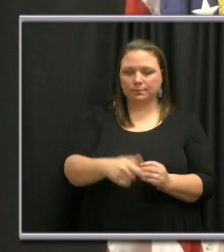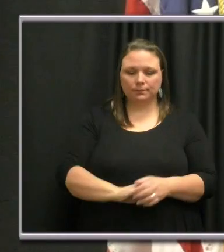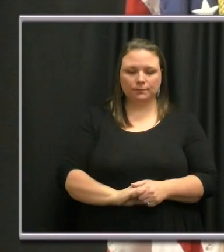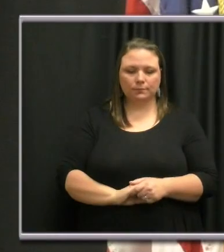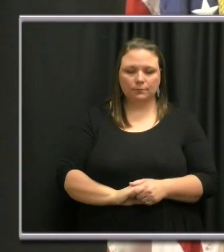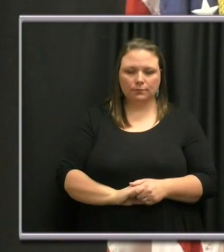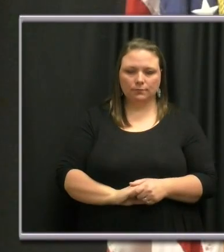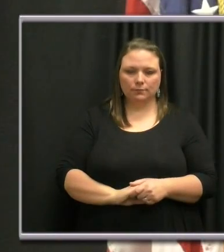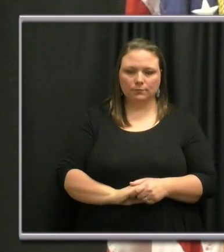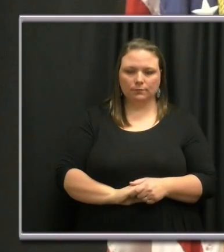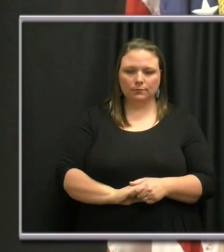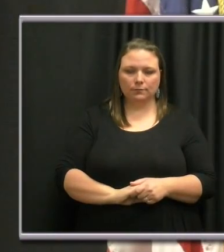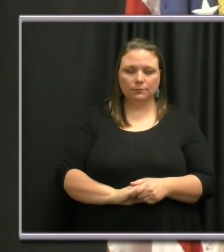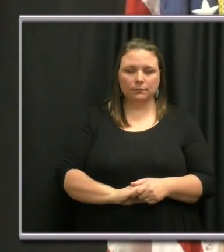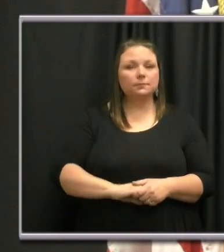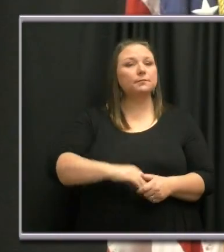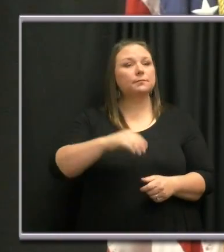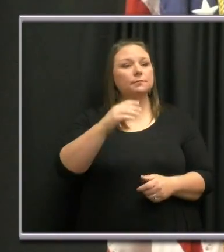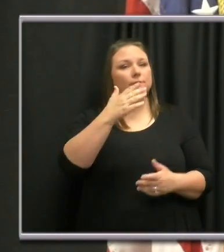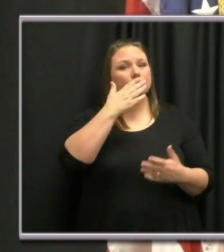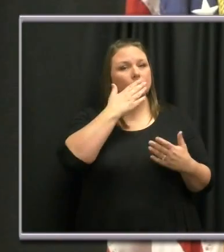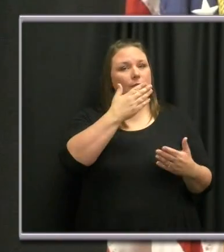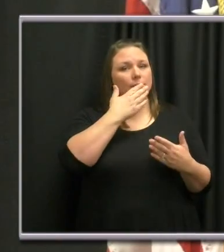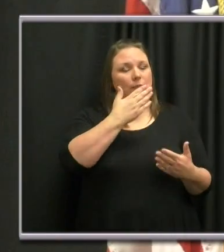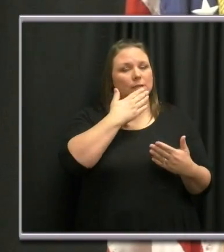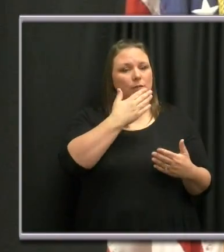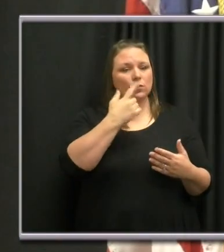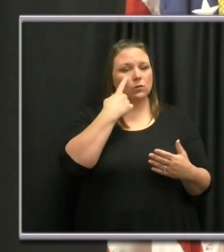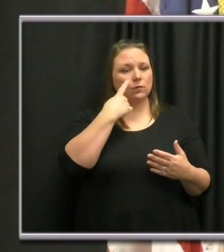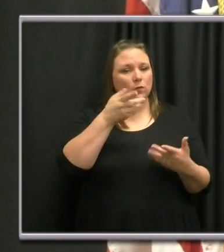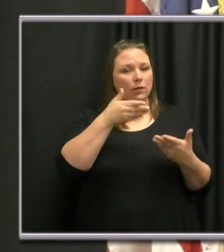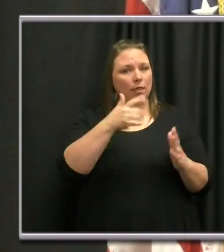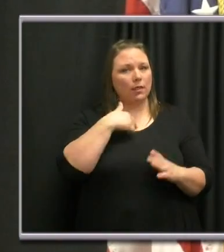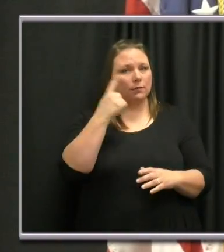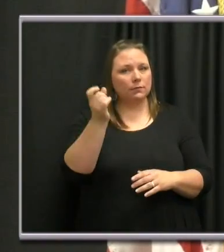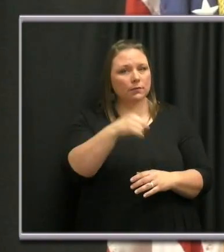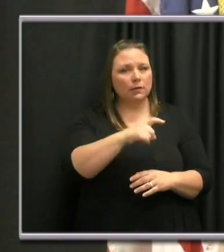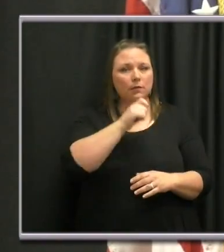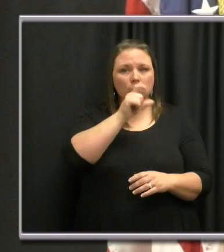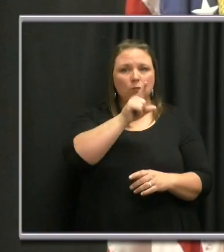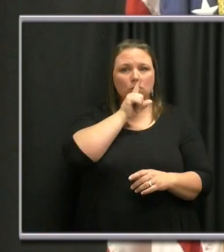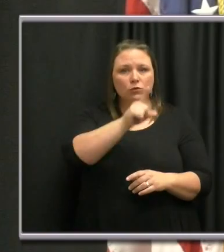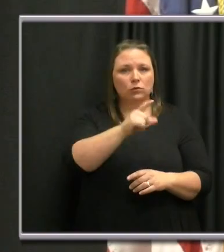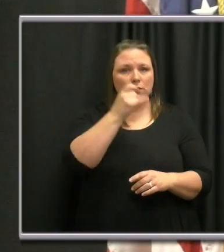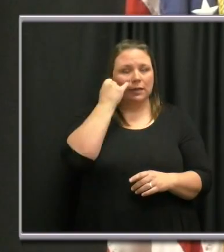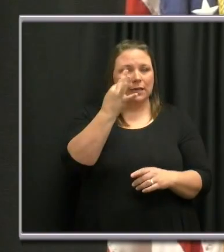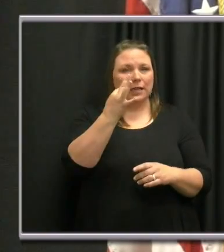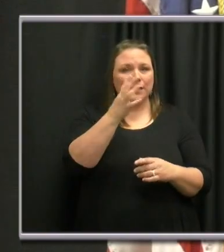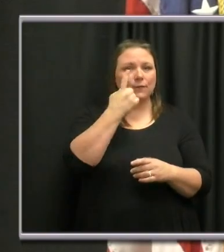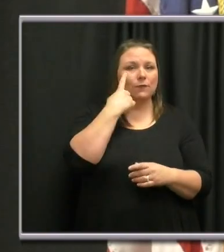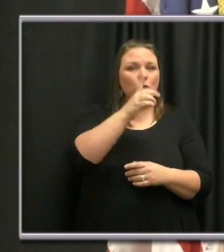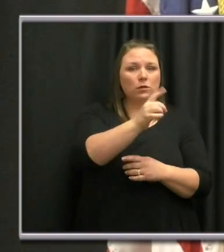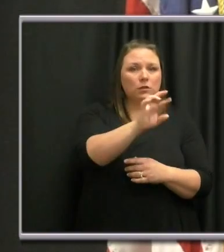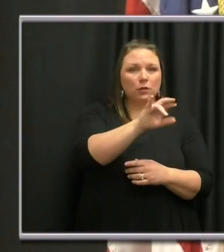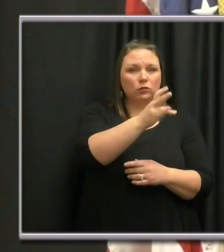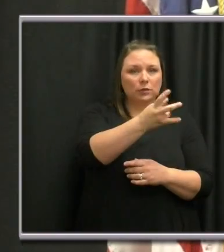BLAKE FARMER WITH WPLN BLAKE. YES THANKS TO MY QUESTION- I